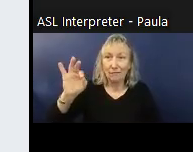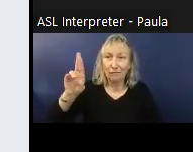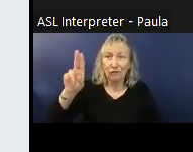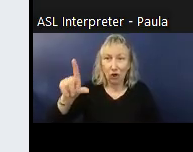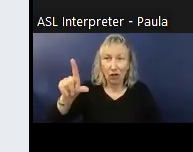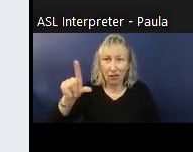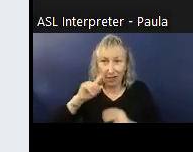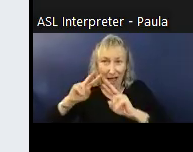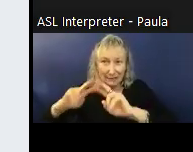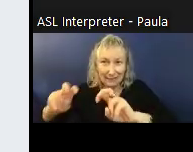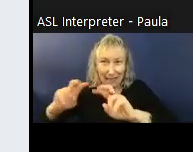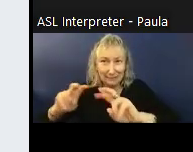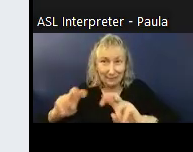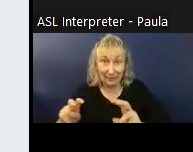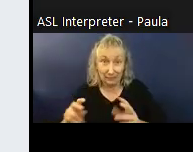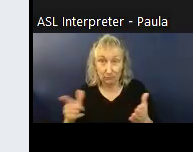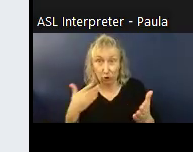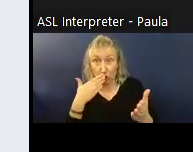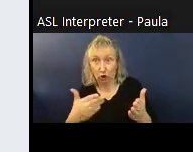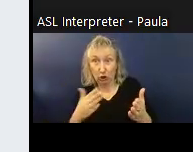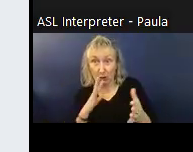You know, it's, it's, it's an assessment that that,